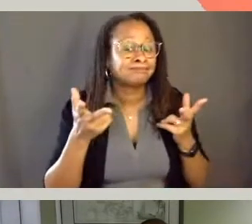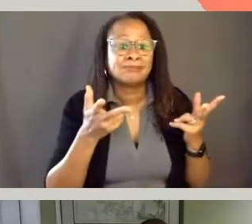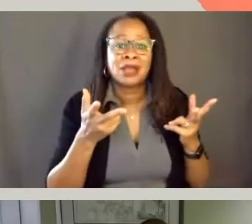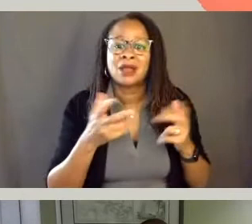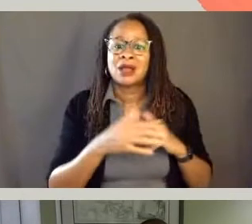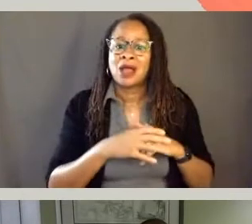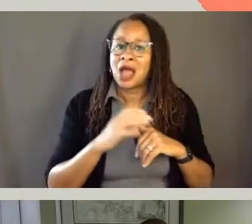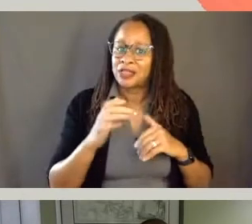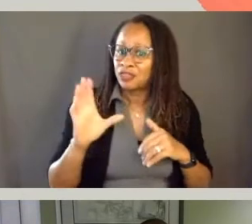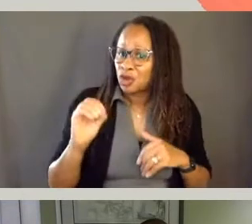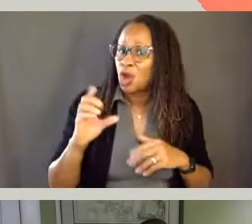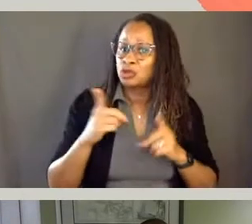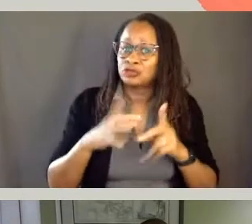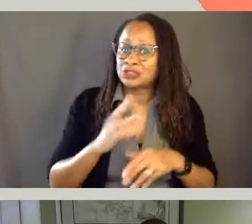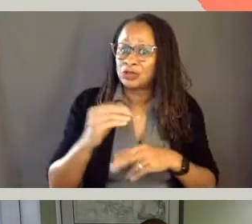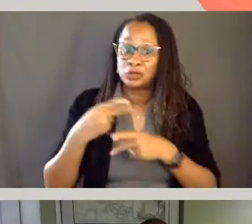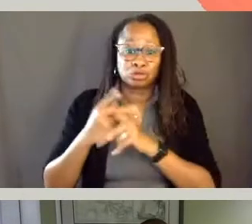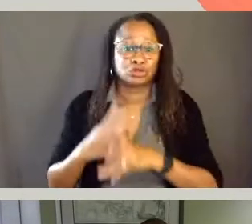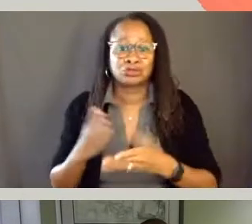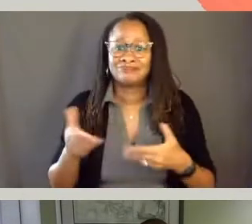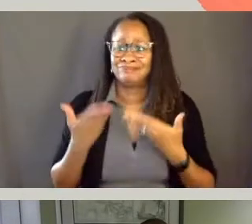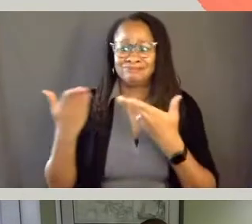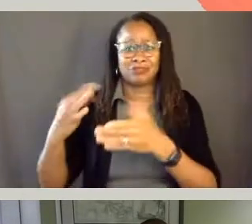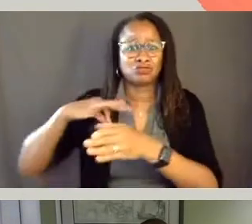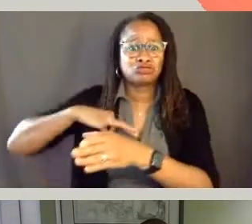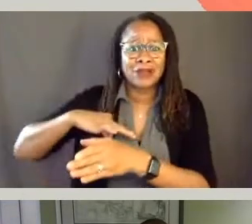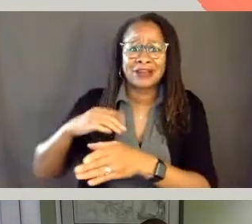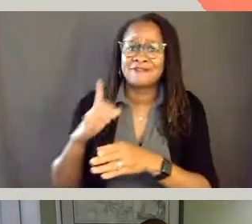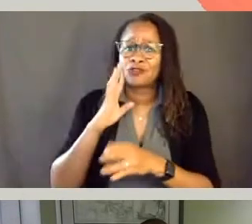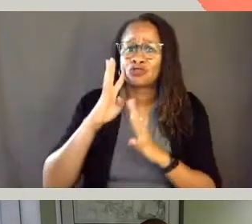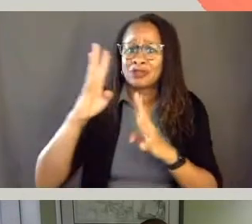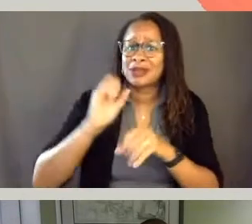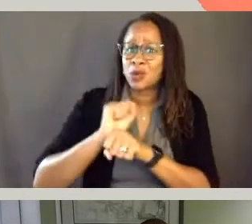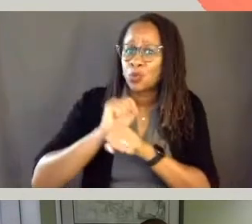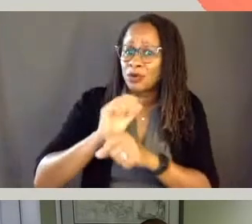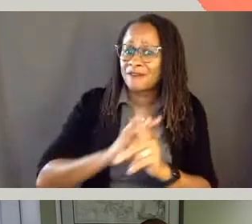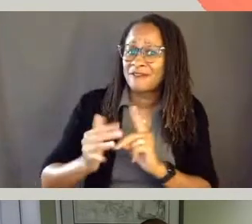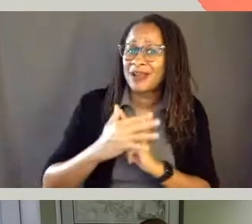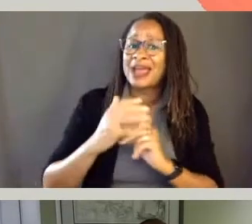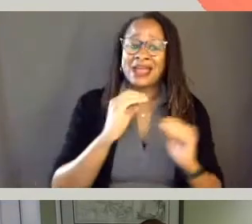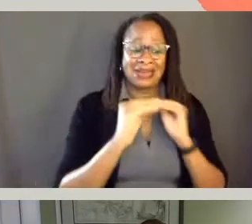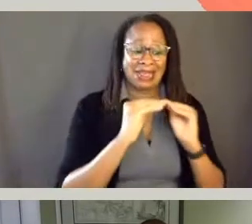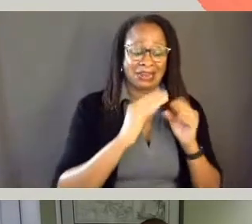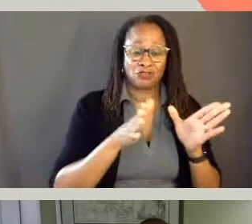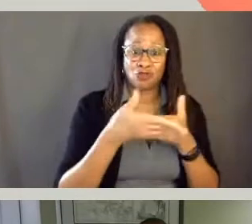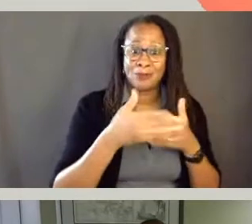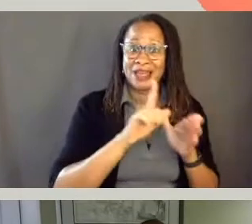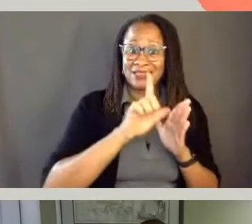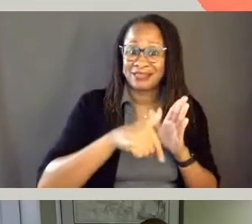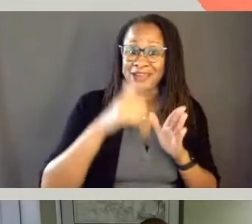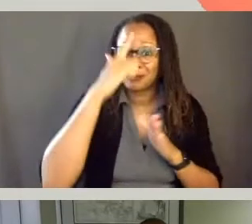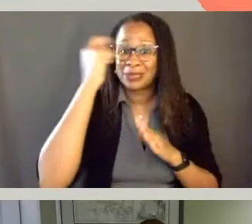a lot of credit for creating a working environment and an editing room, and then later because of the lovely pandemic,